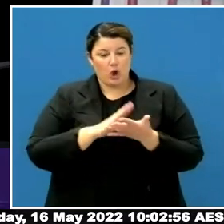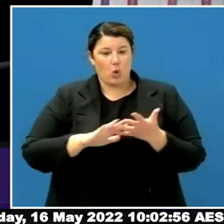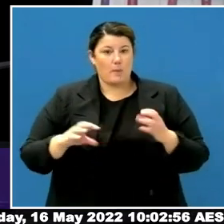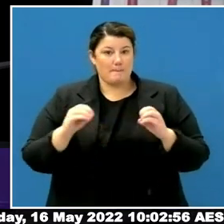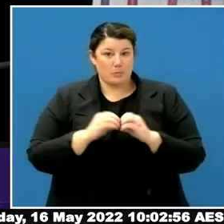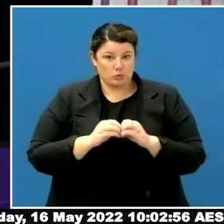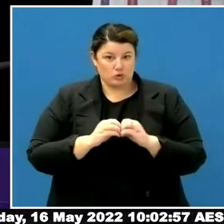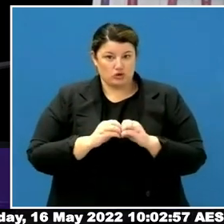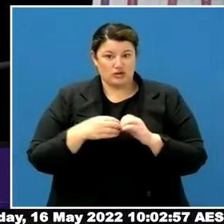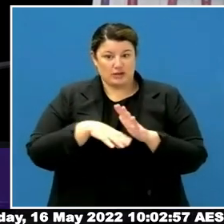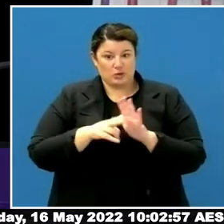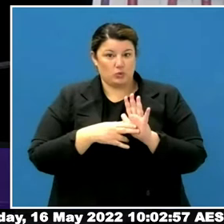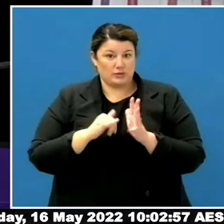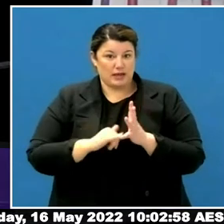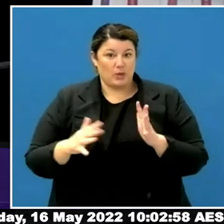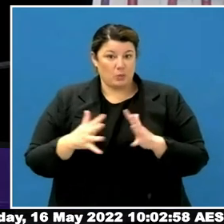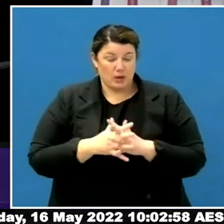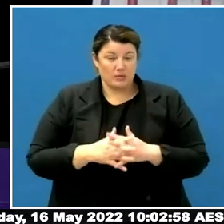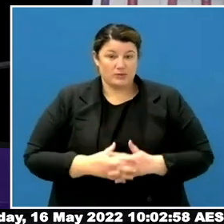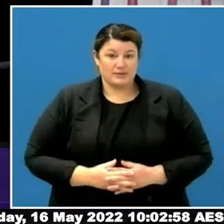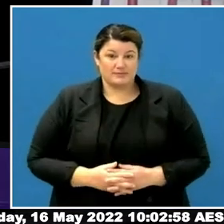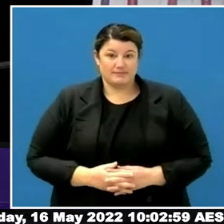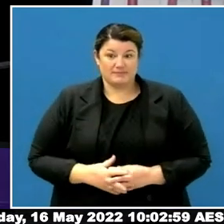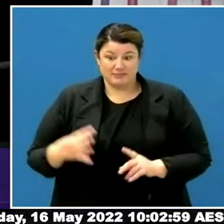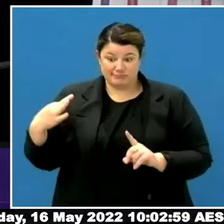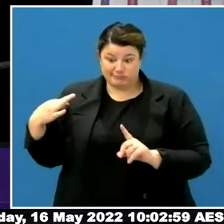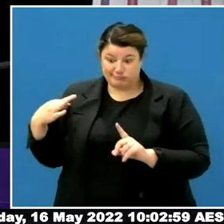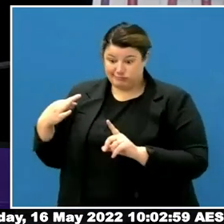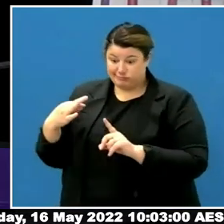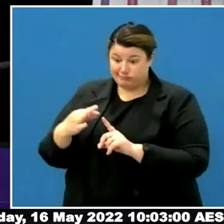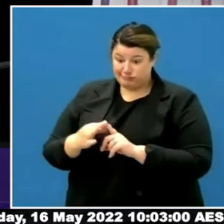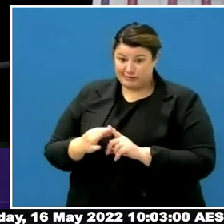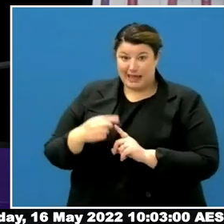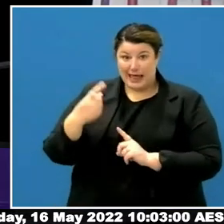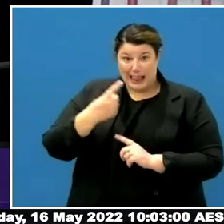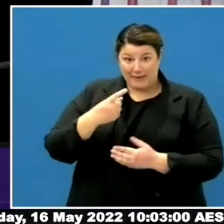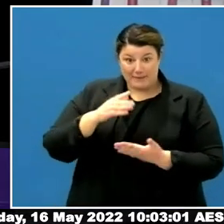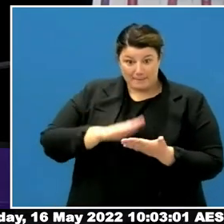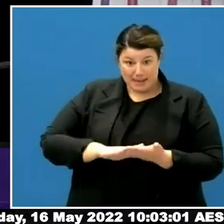New South Wales. It has therefore been 11 months and 19 days since this Royal